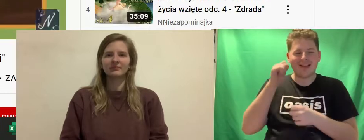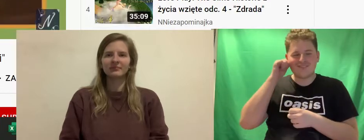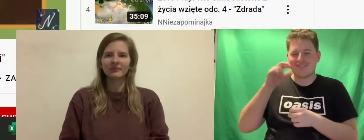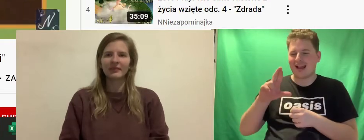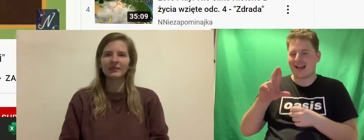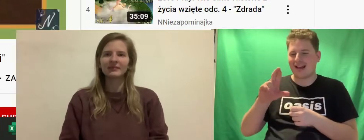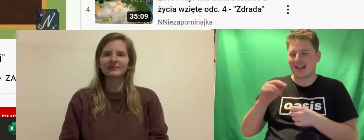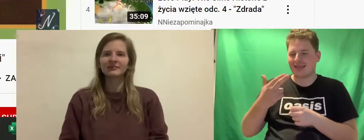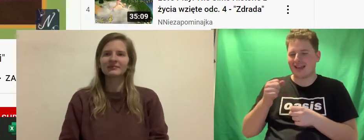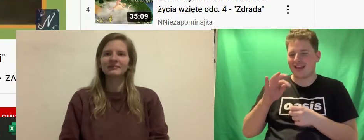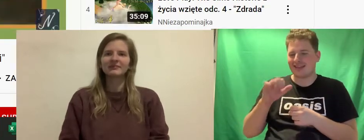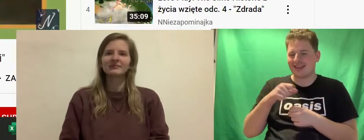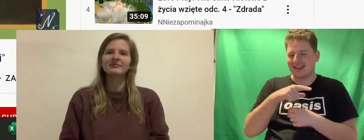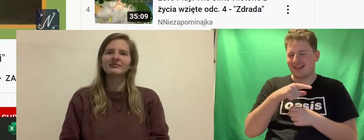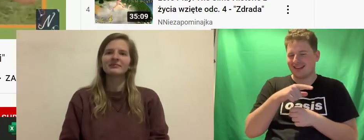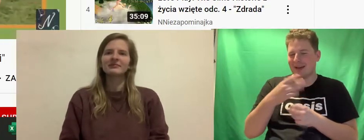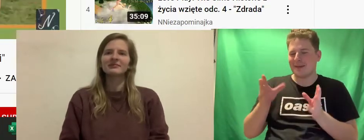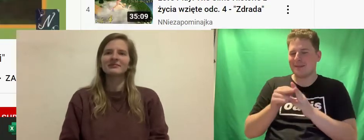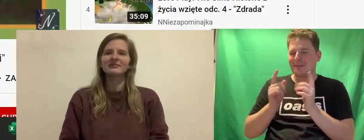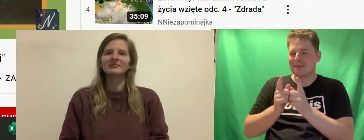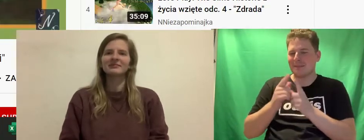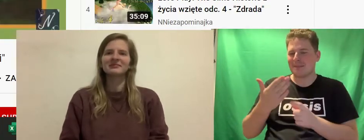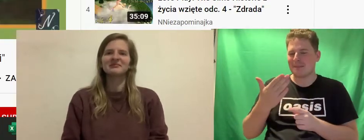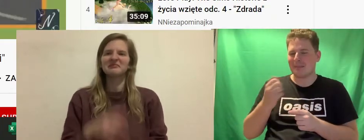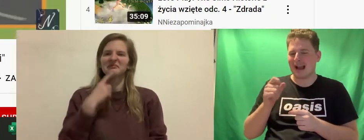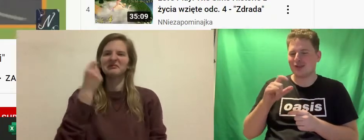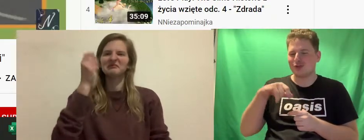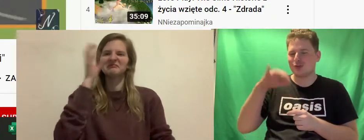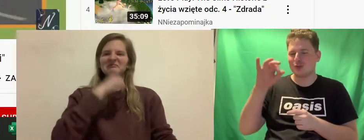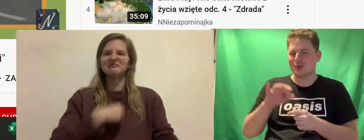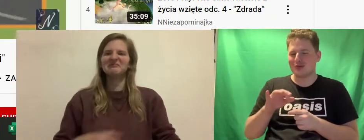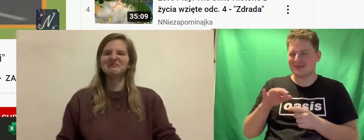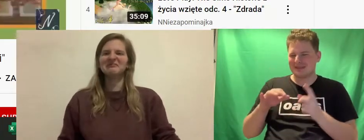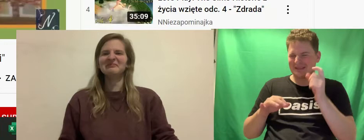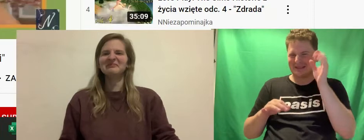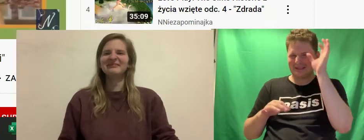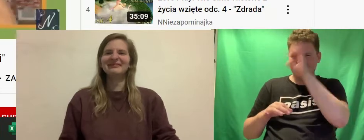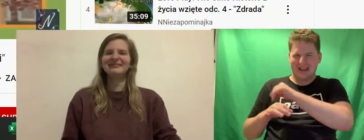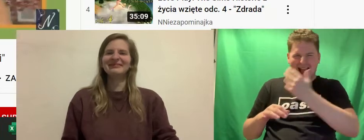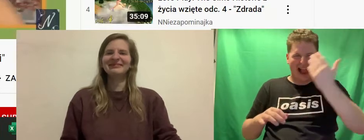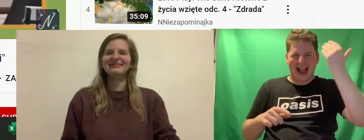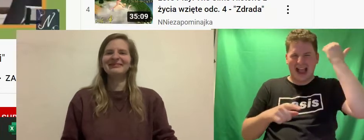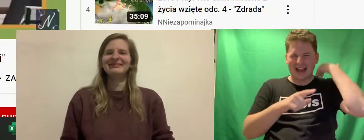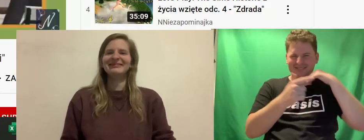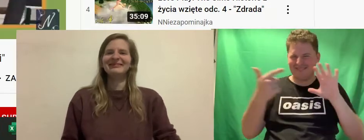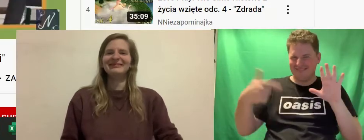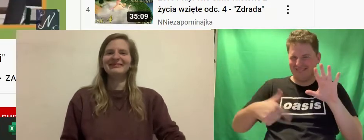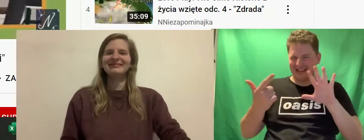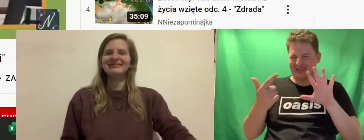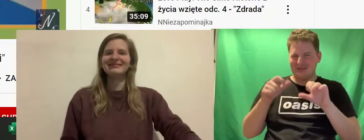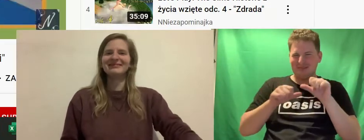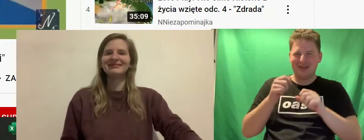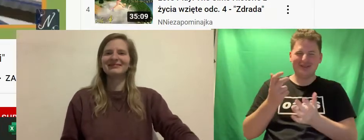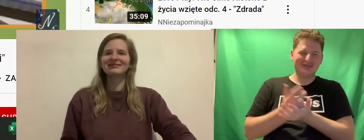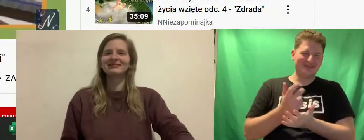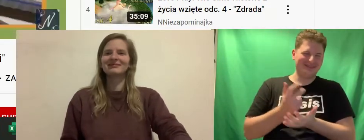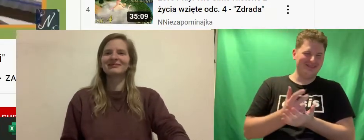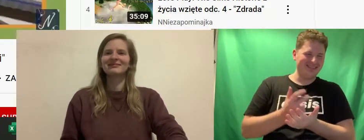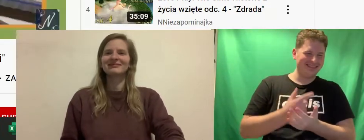A: The heroine's name is Renata and her boyfriend Maciuś K: I don't remember A: I have forgotten a bit how the story unfolds. I was playing in 2007, Kur ** a long time.